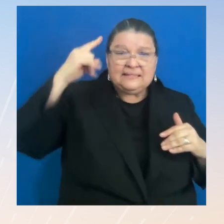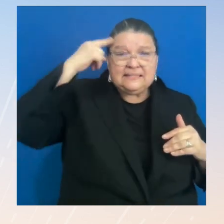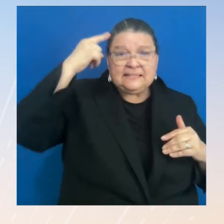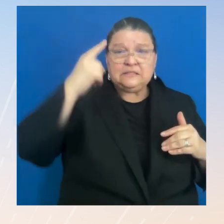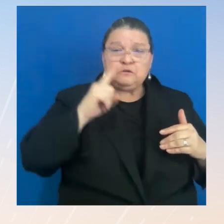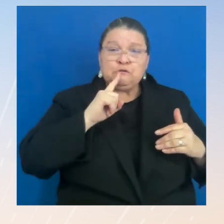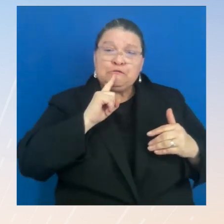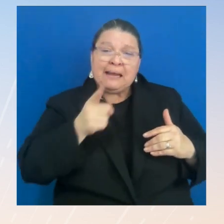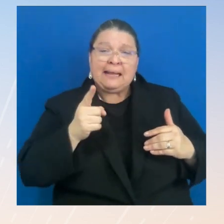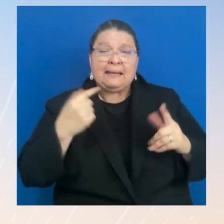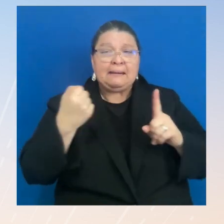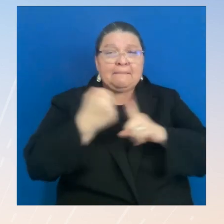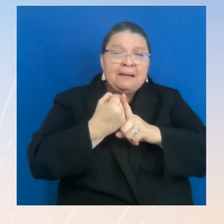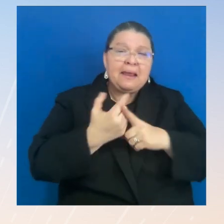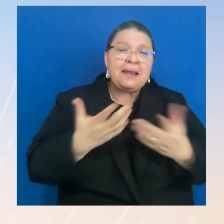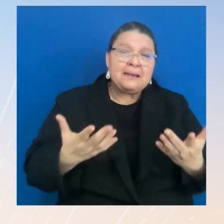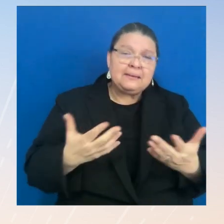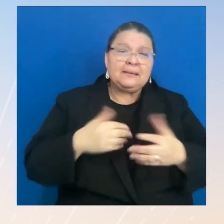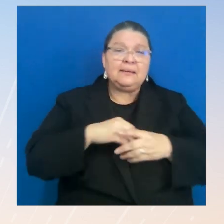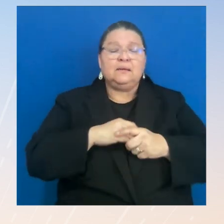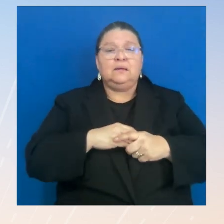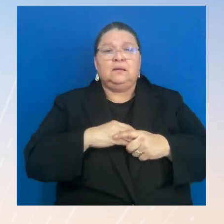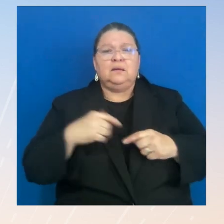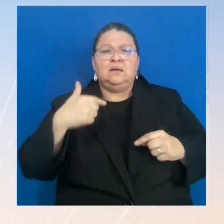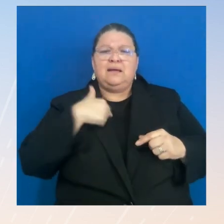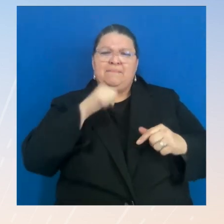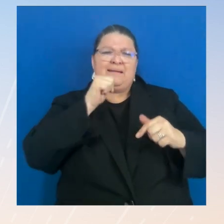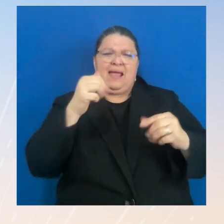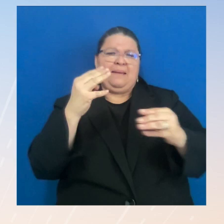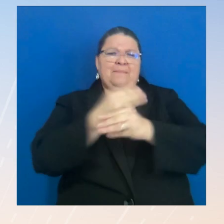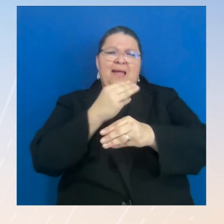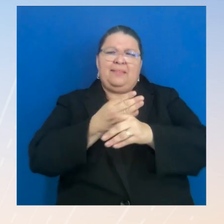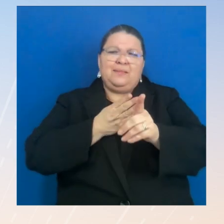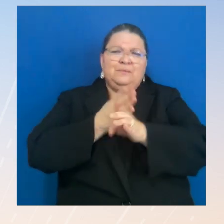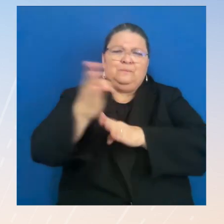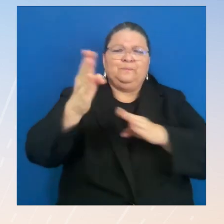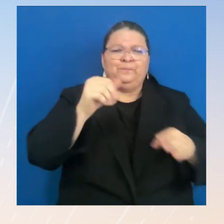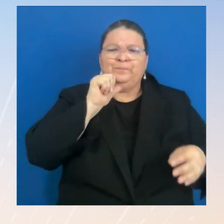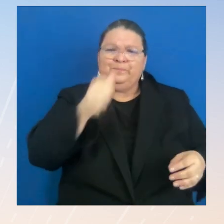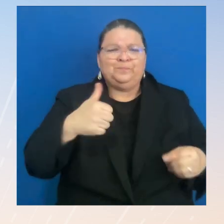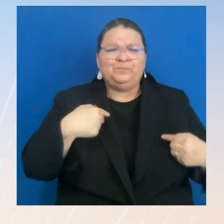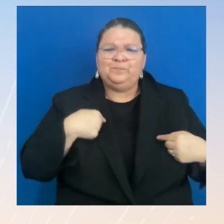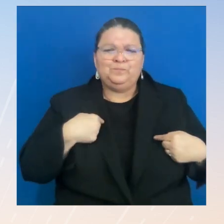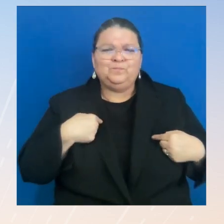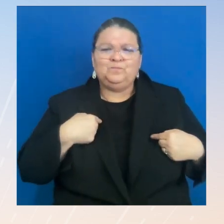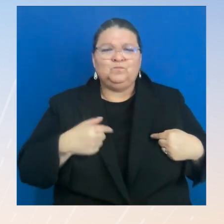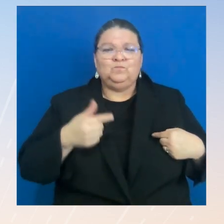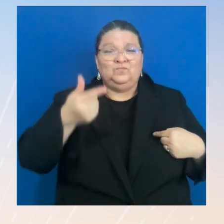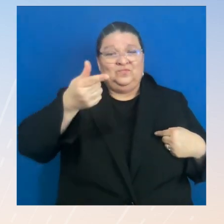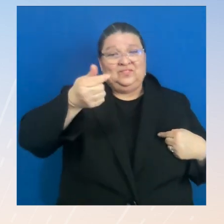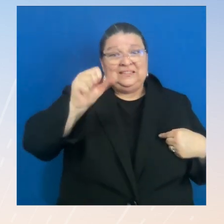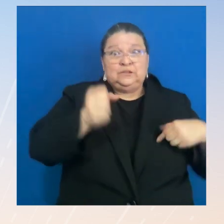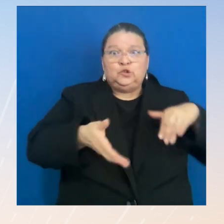has gone up by 75 cents, $1, even more in some areas, we're continuing to look at a range of options.